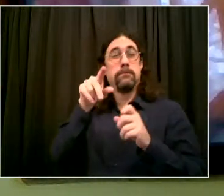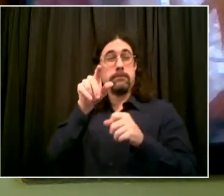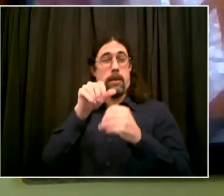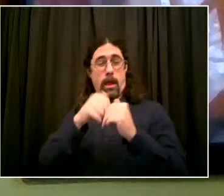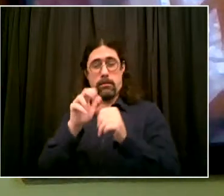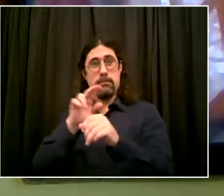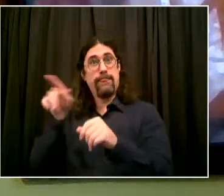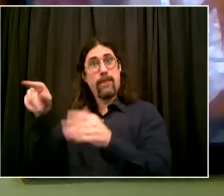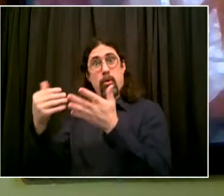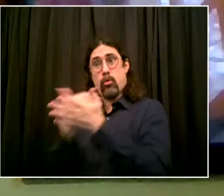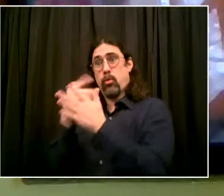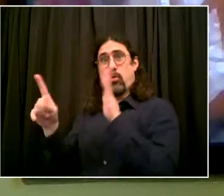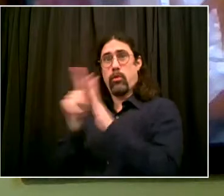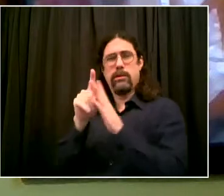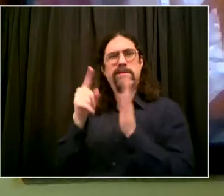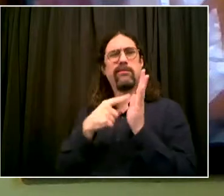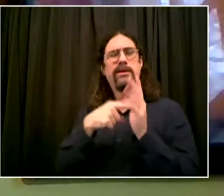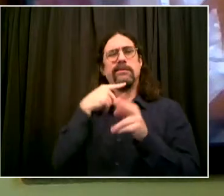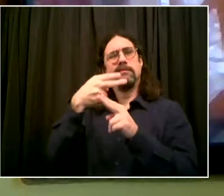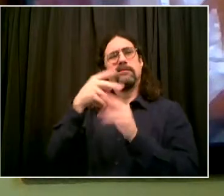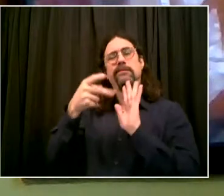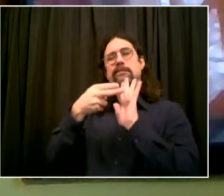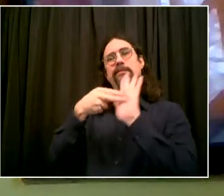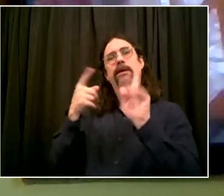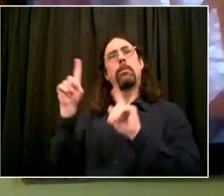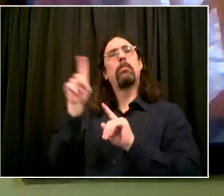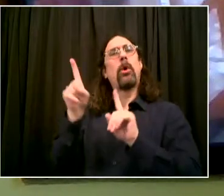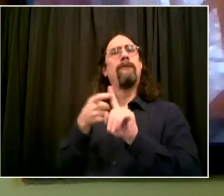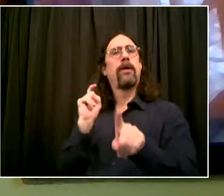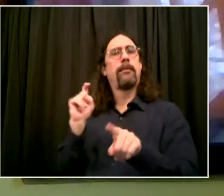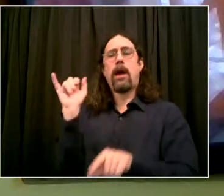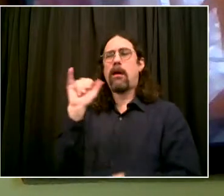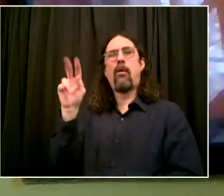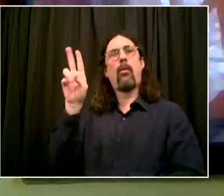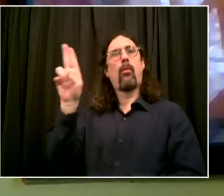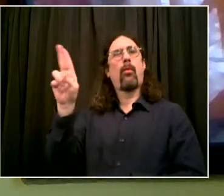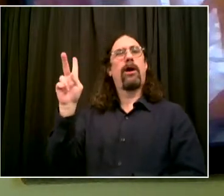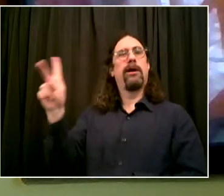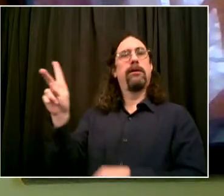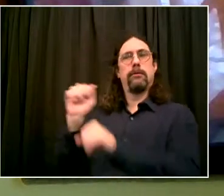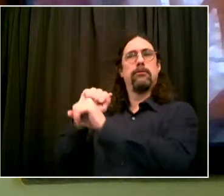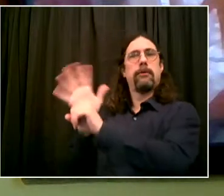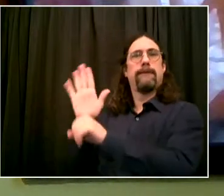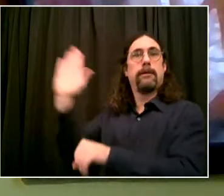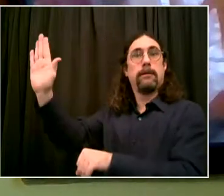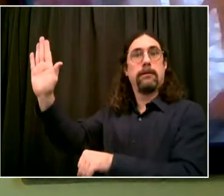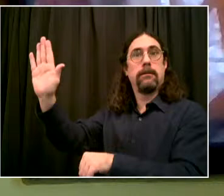SOUTH AFRICA AND BRAZIL. WHAT WE KNOW SO FAR, QUITE DEFINITIVELY IS THE STRAINS APPEAR TO B BE MORE INFECTIOUS.